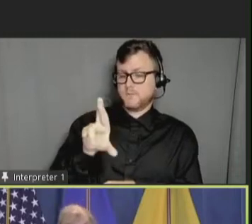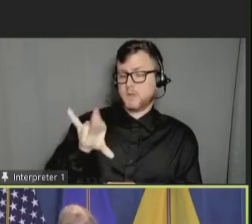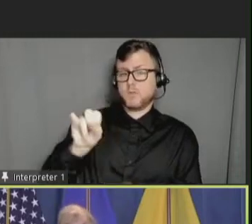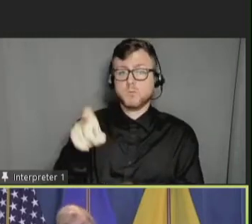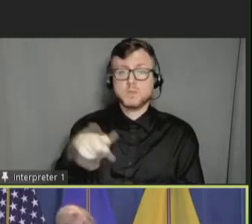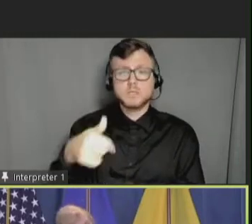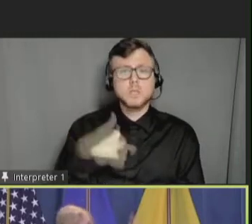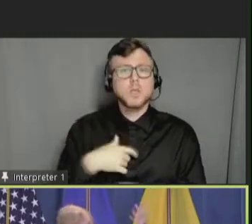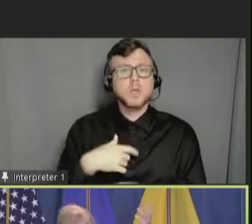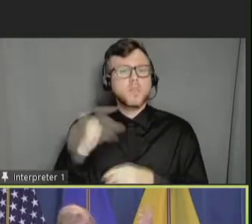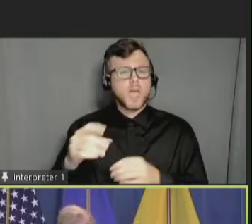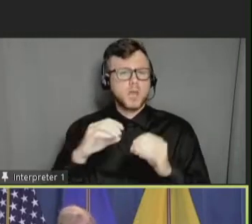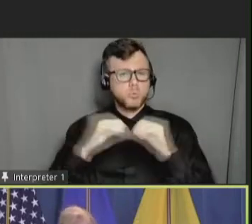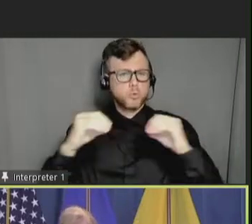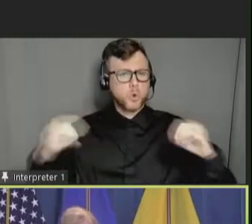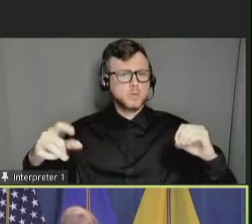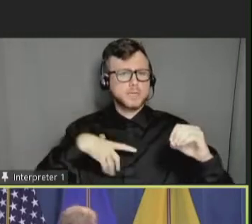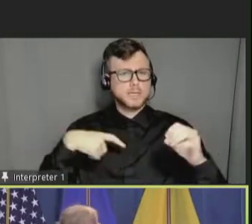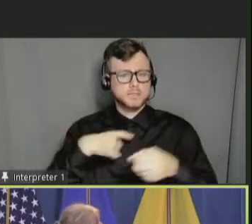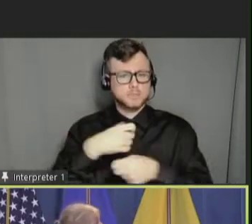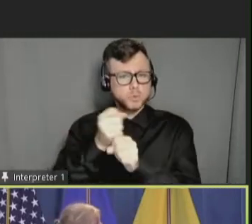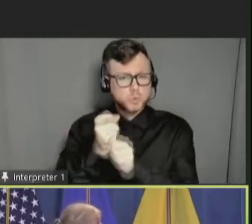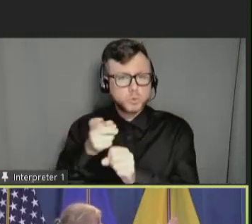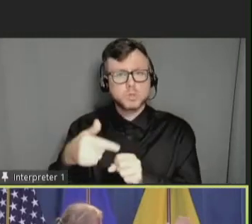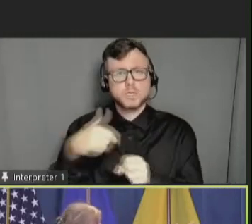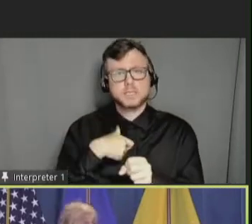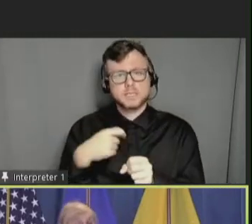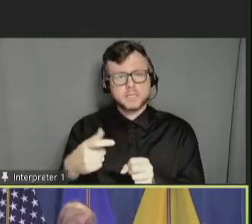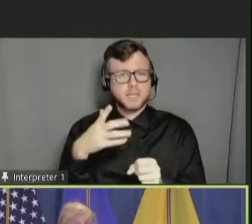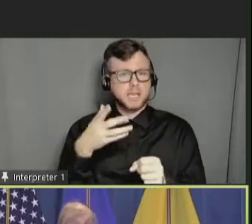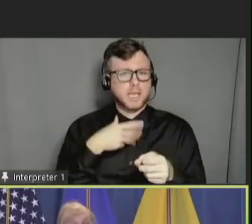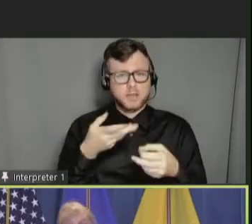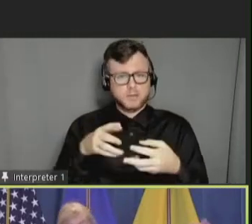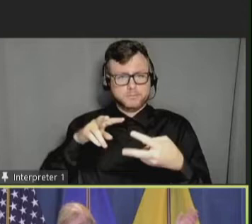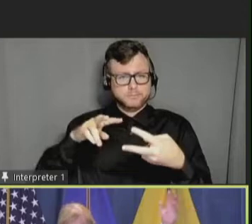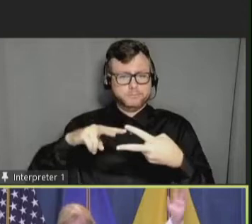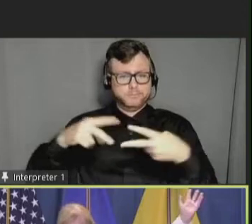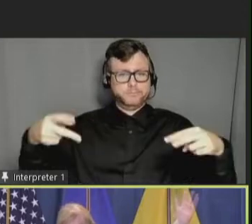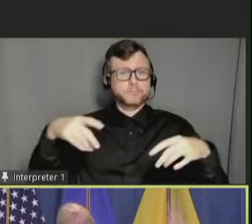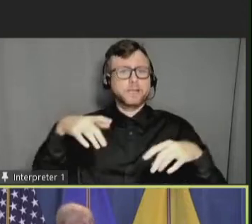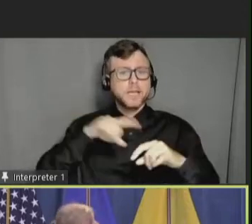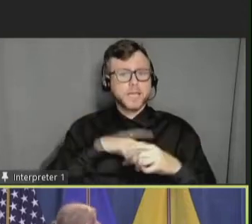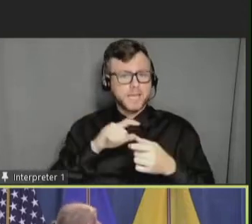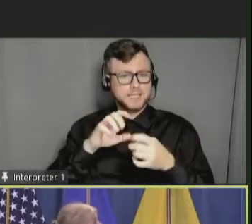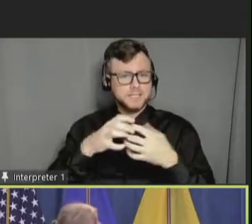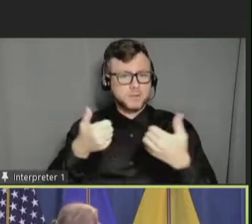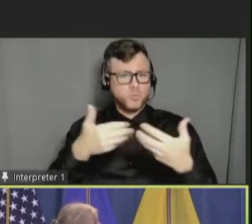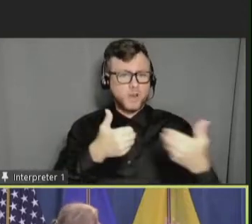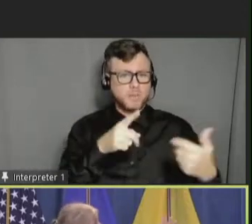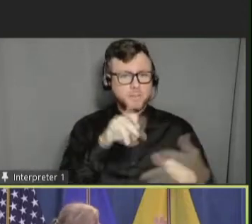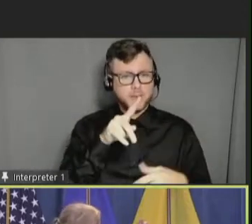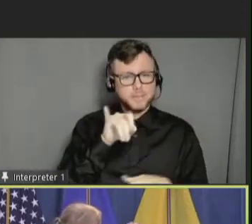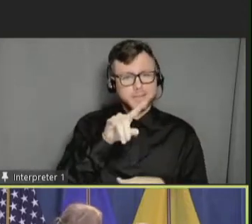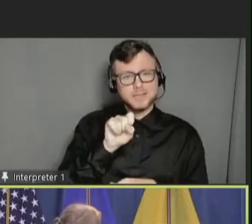some of it is misfolded. It's chopped up into peptides presented by the T cell -- by MHC to